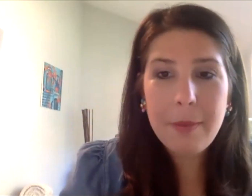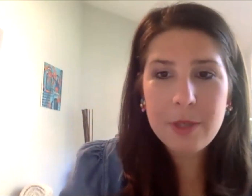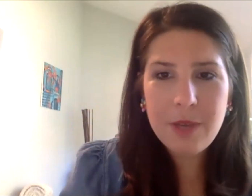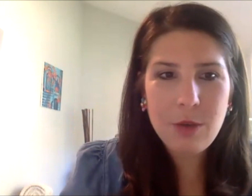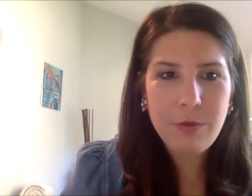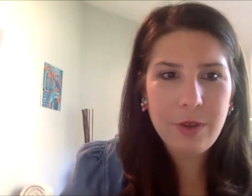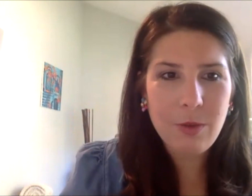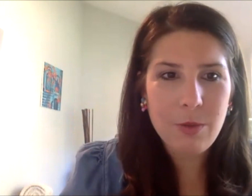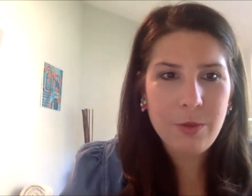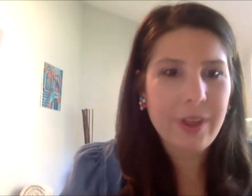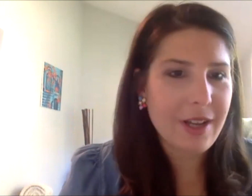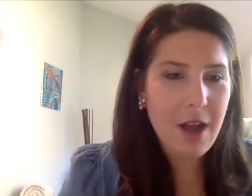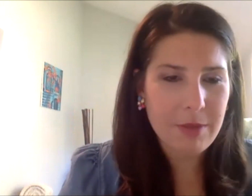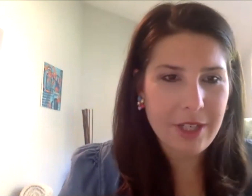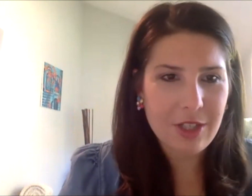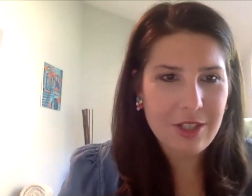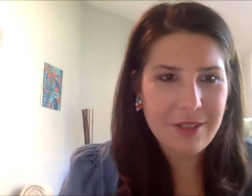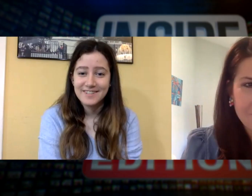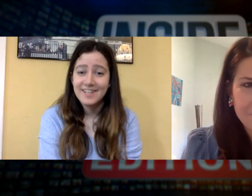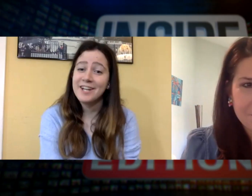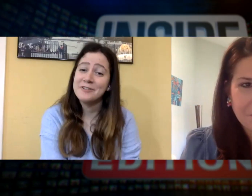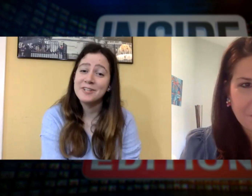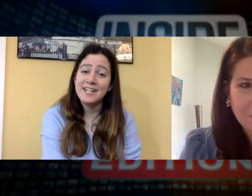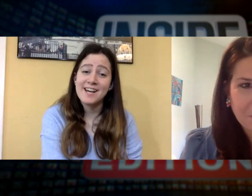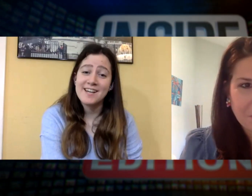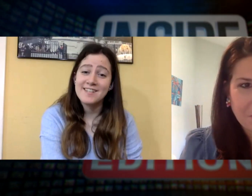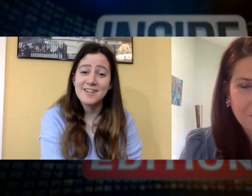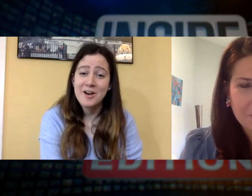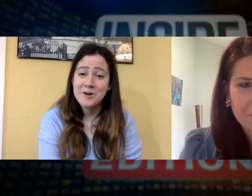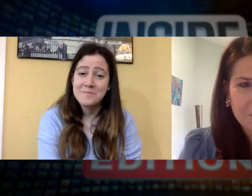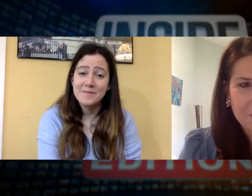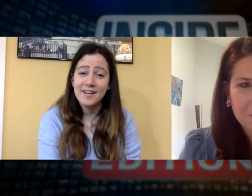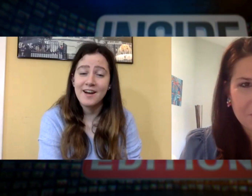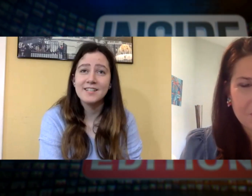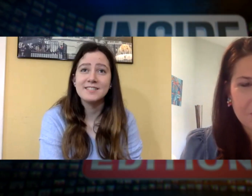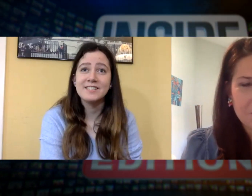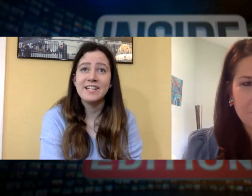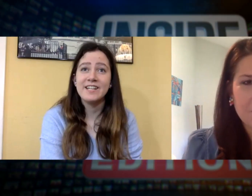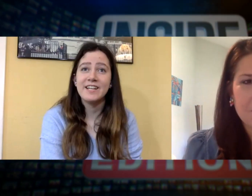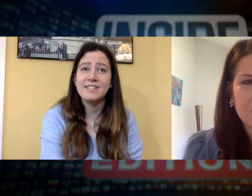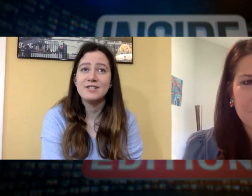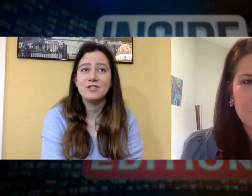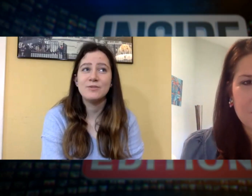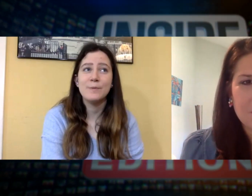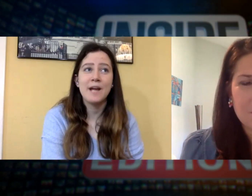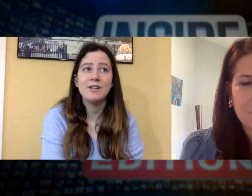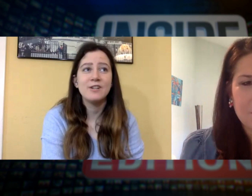That must make you feel really accomplished. It really does. And honestly, it's just a reminder